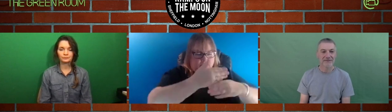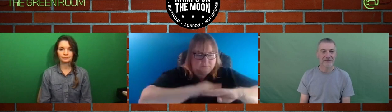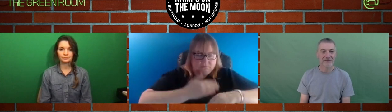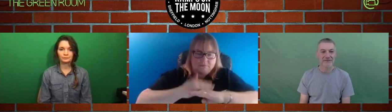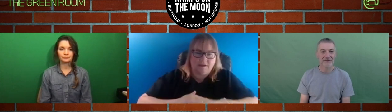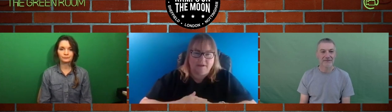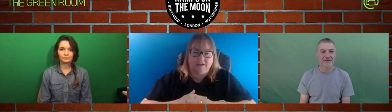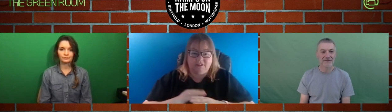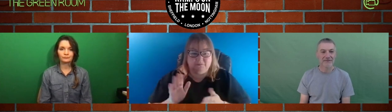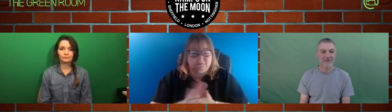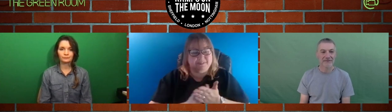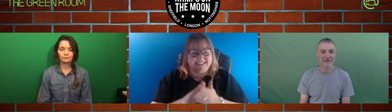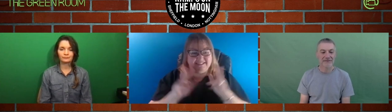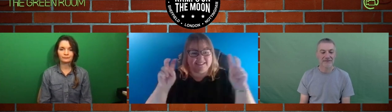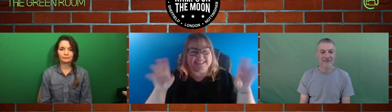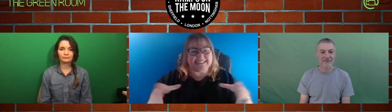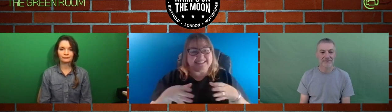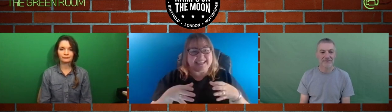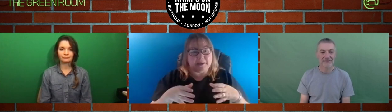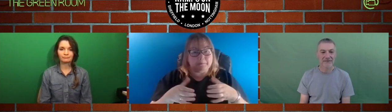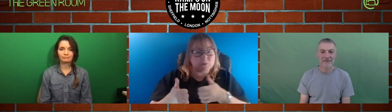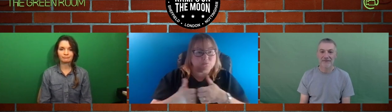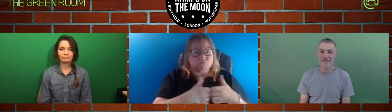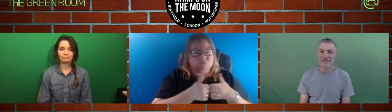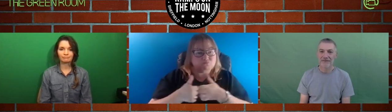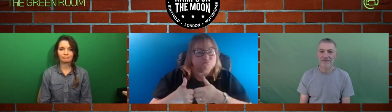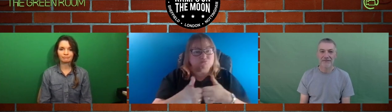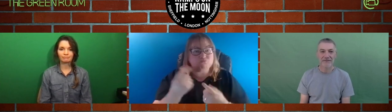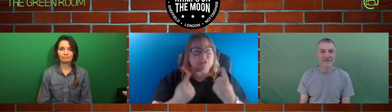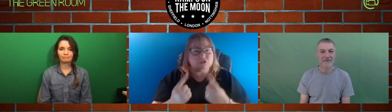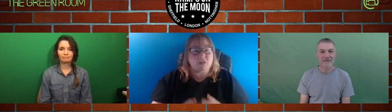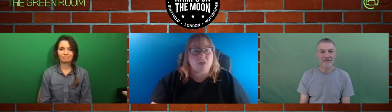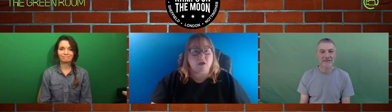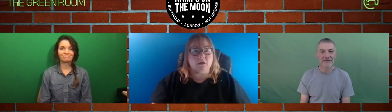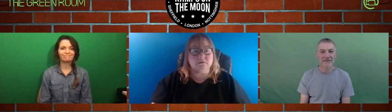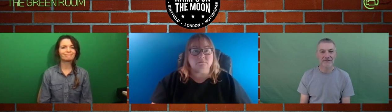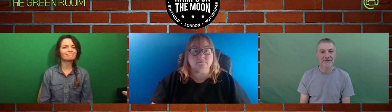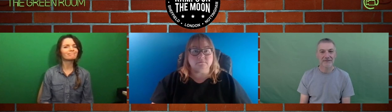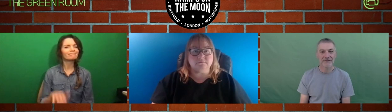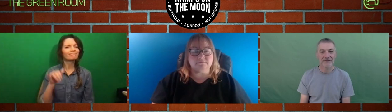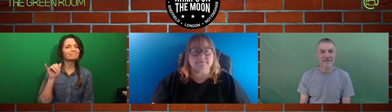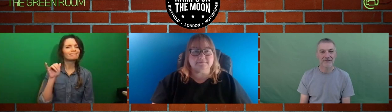effort to support each other for sure. Yeah, I think it's really important for people